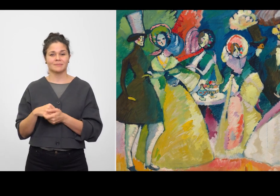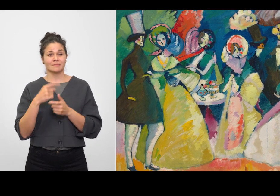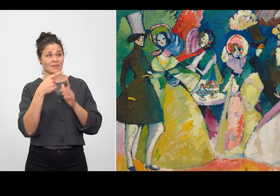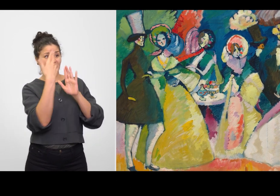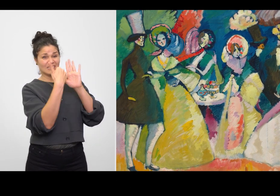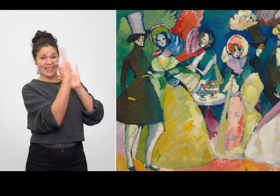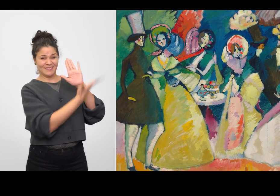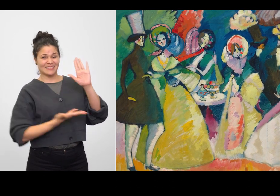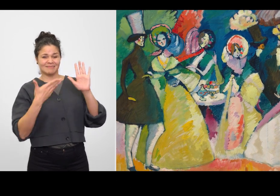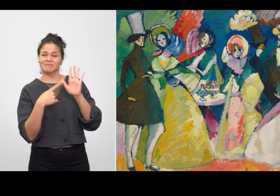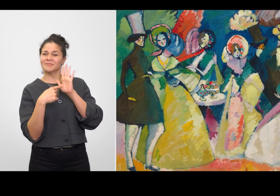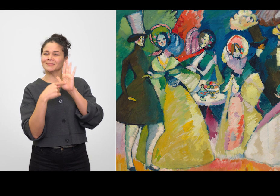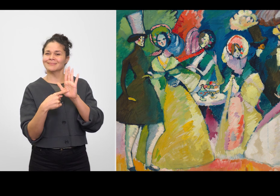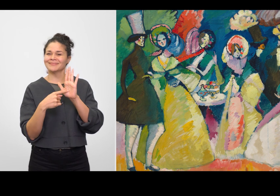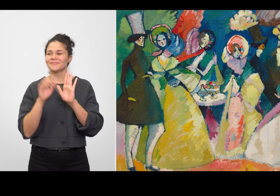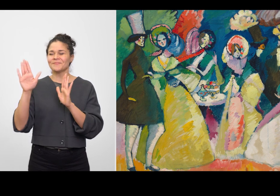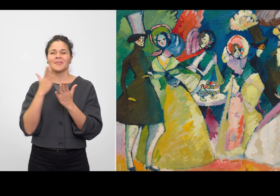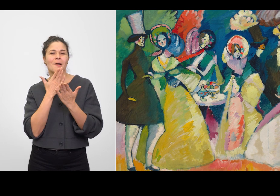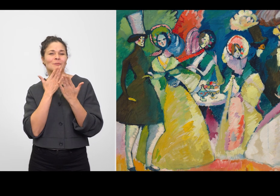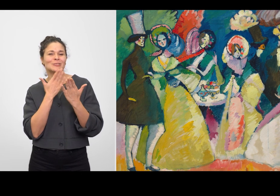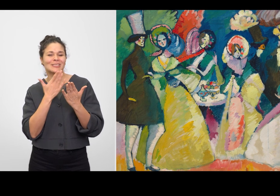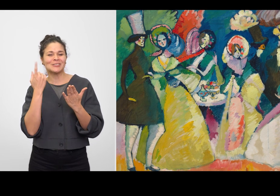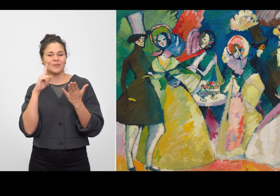this canvas attests to his appreciation